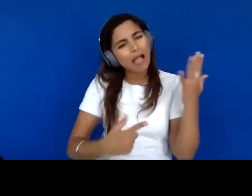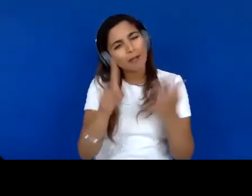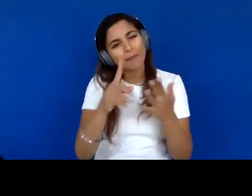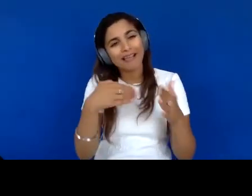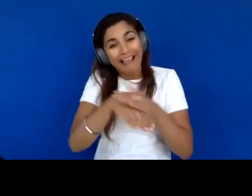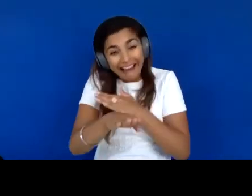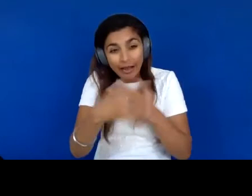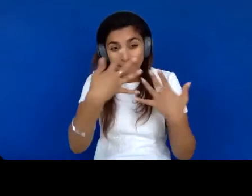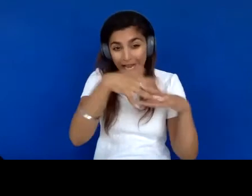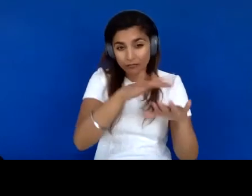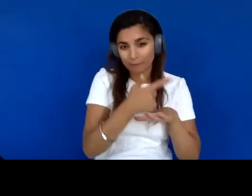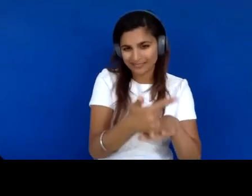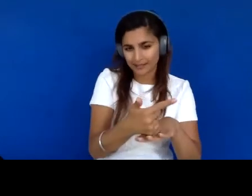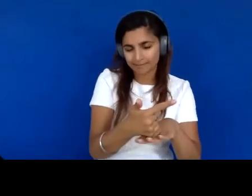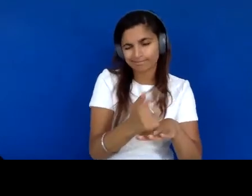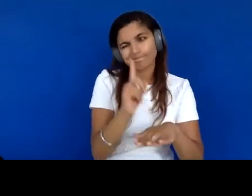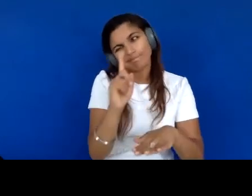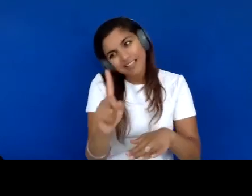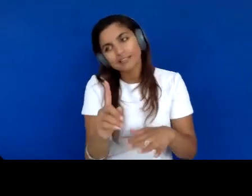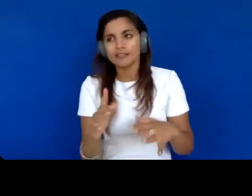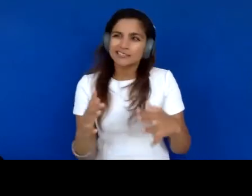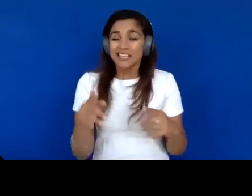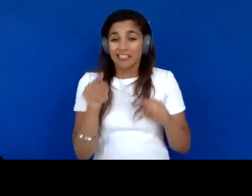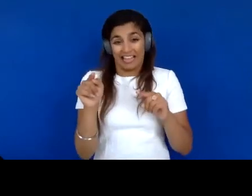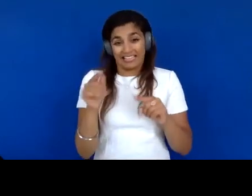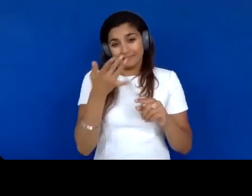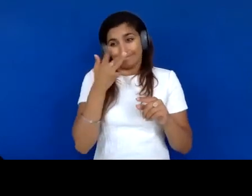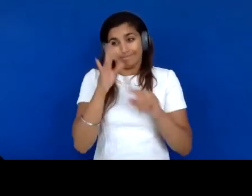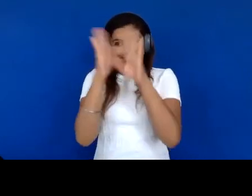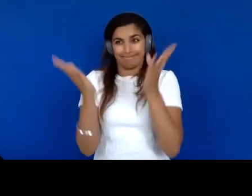there are some elements of this mythology that I find highly problematic